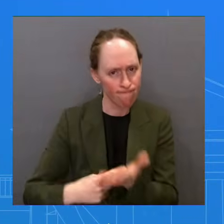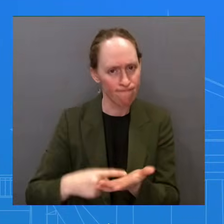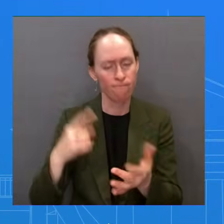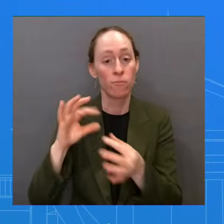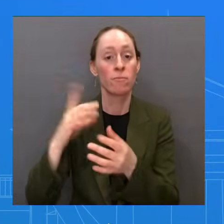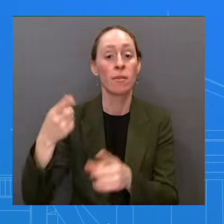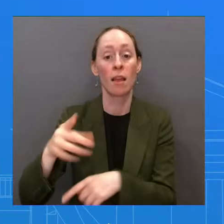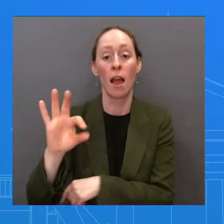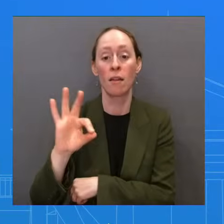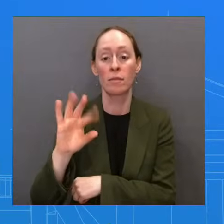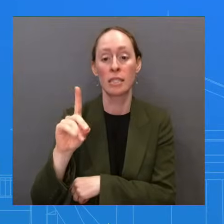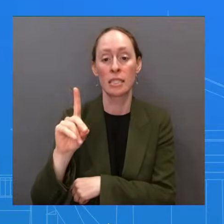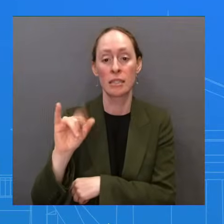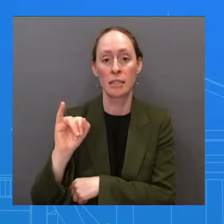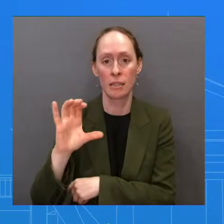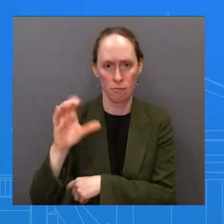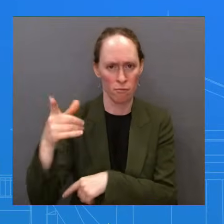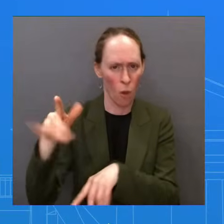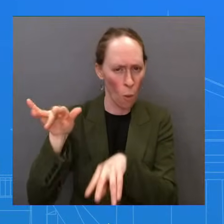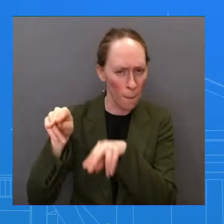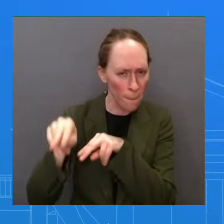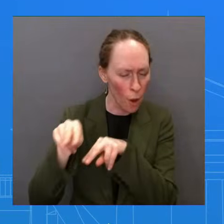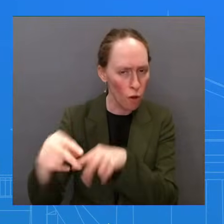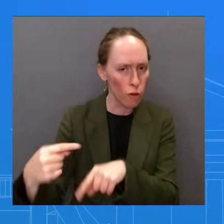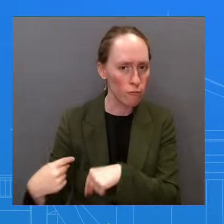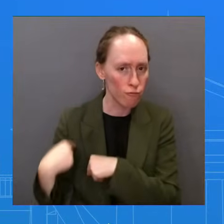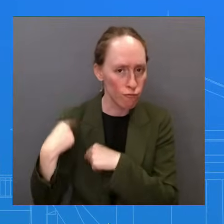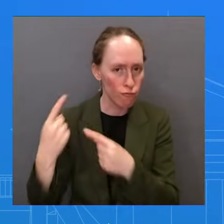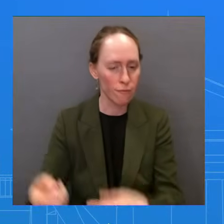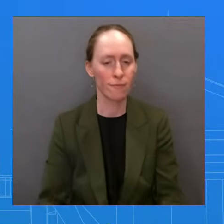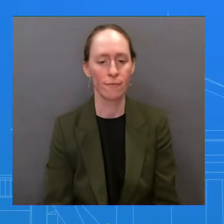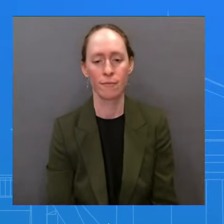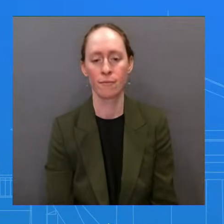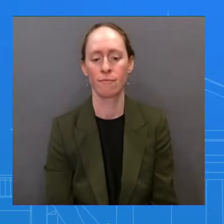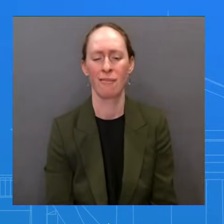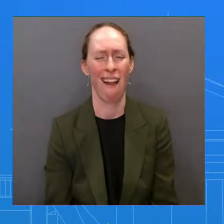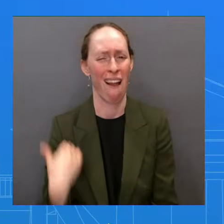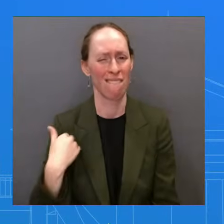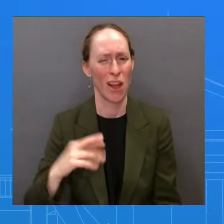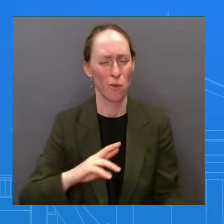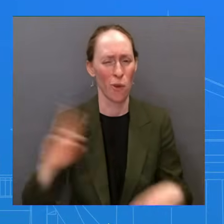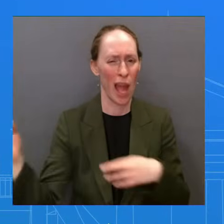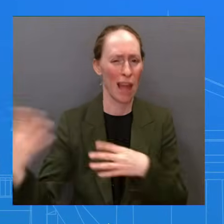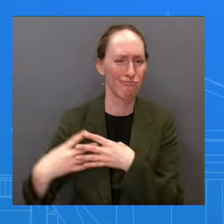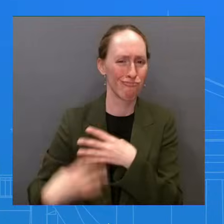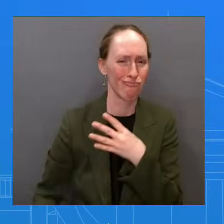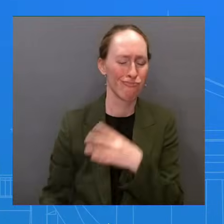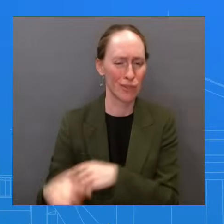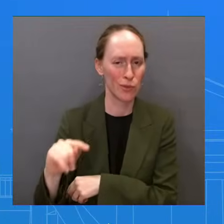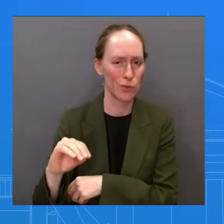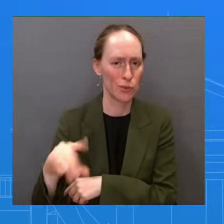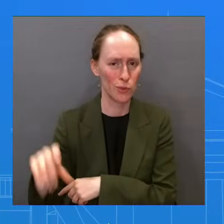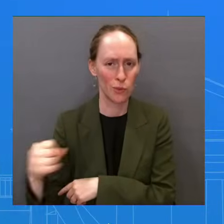We have the tools necessary to keep our banking system safe and protect depositors. That is the objective, right? That is the --